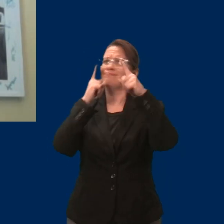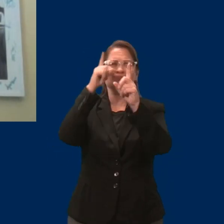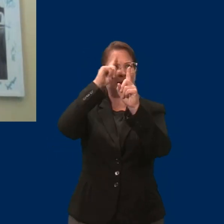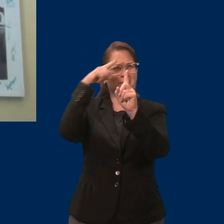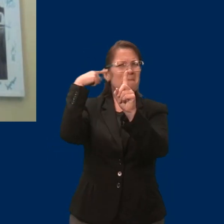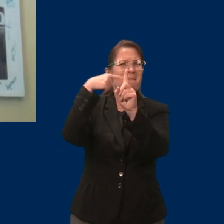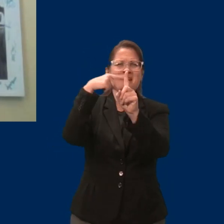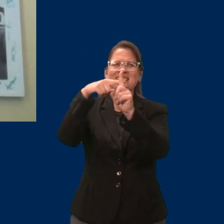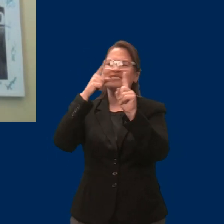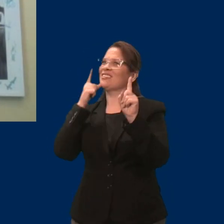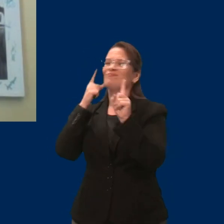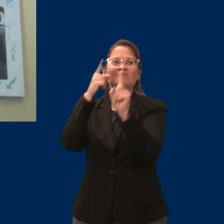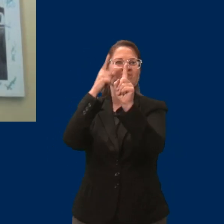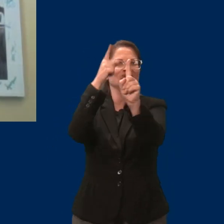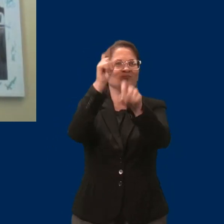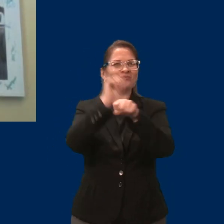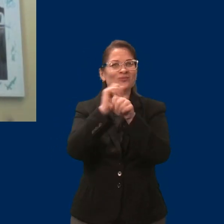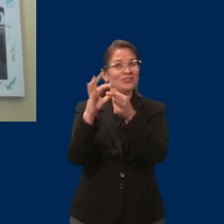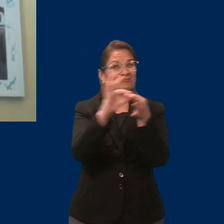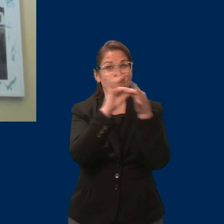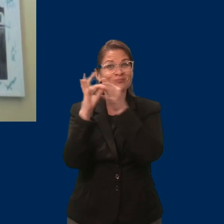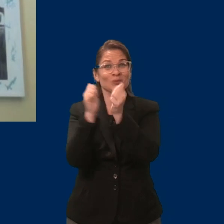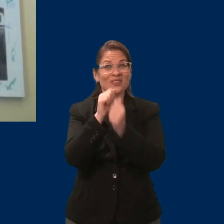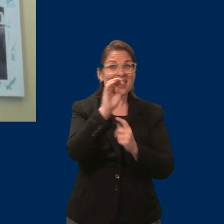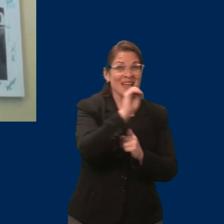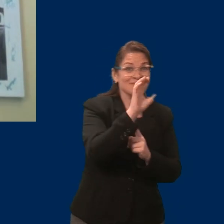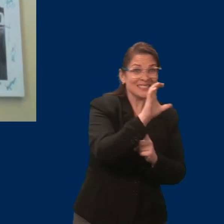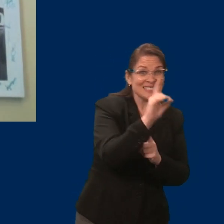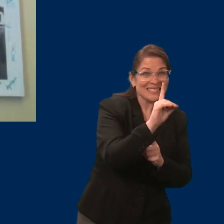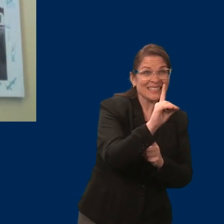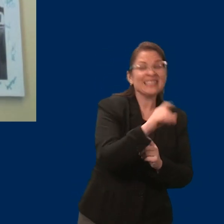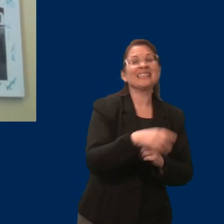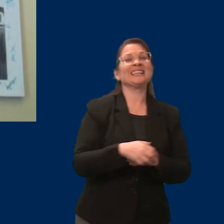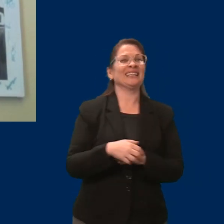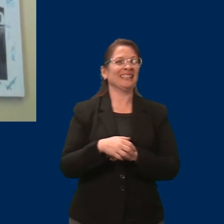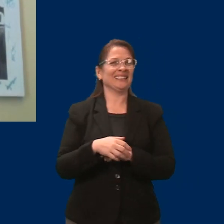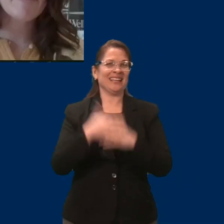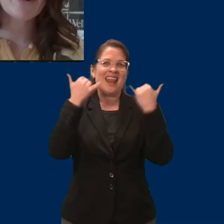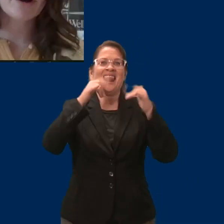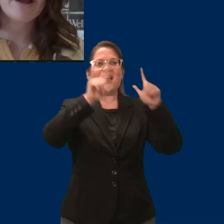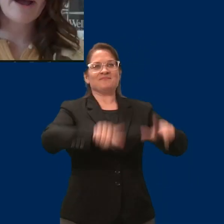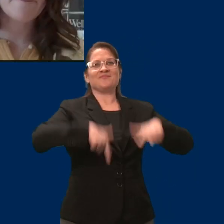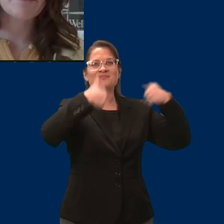So thank you so much for having me. I will pass it back to Trevor,